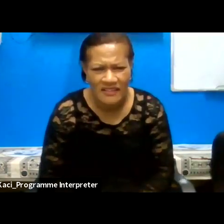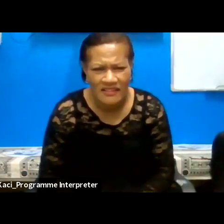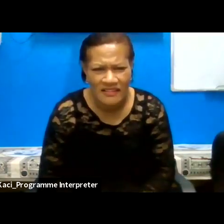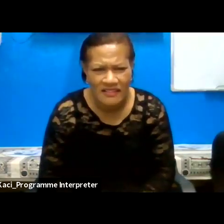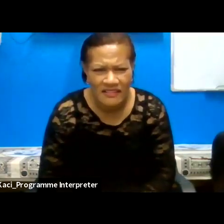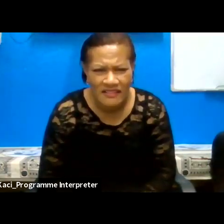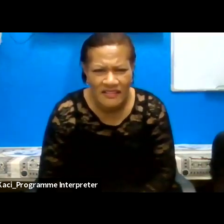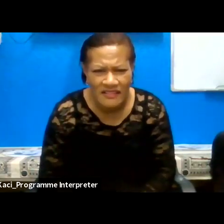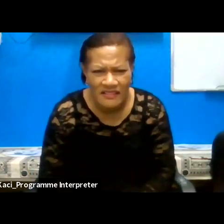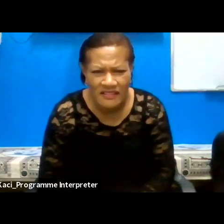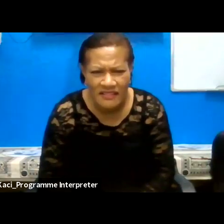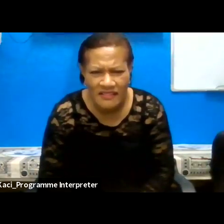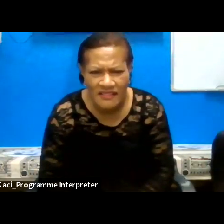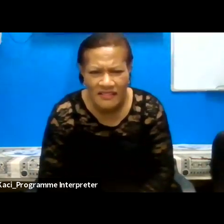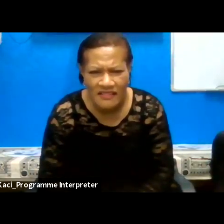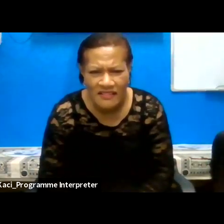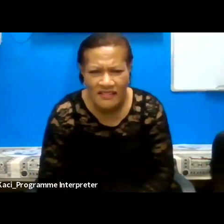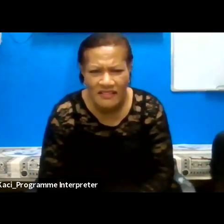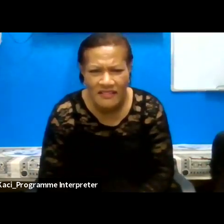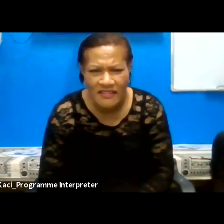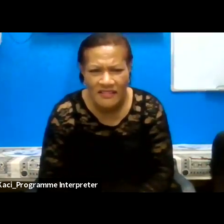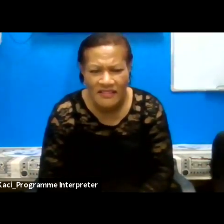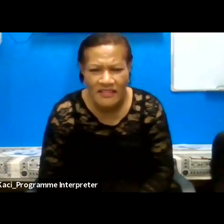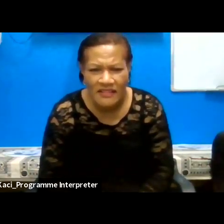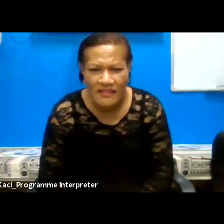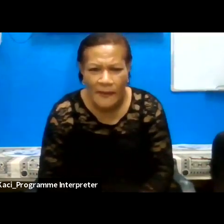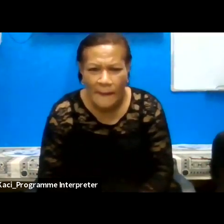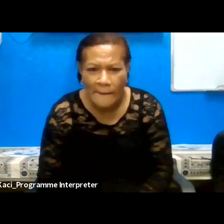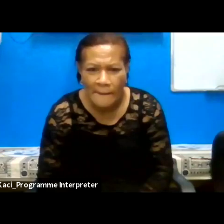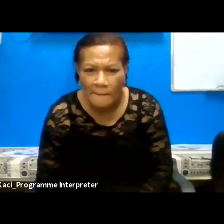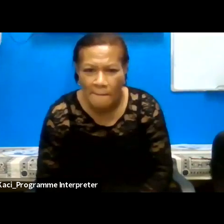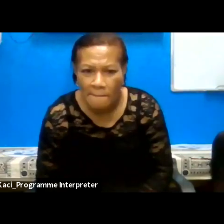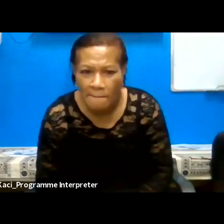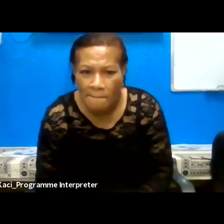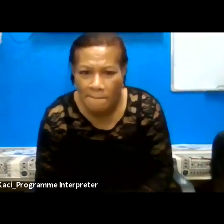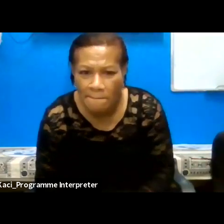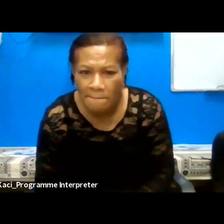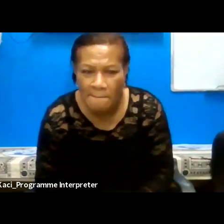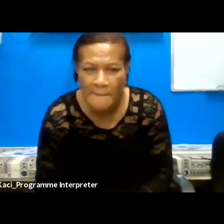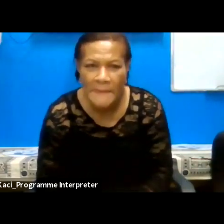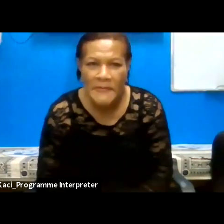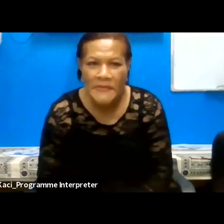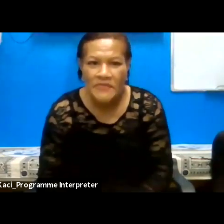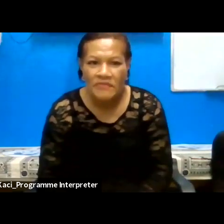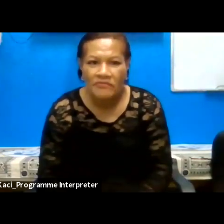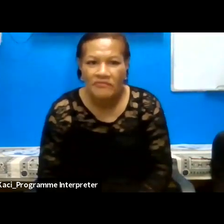uh since this is a virtual This will not only be the last we